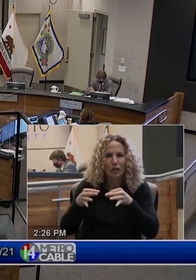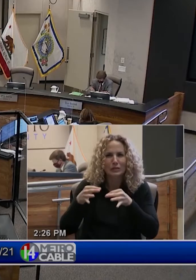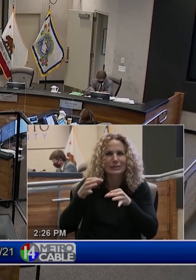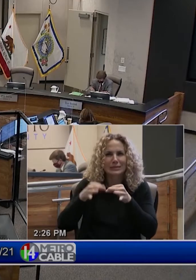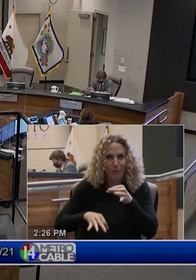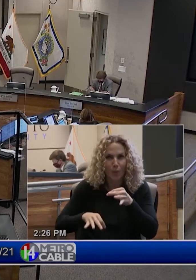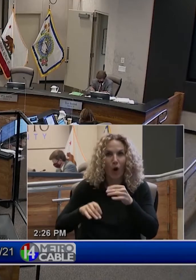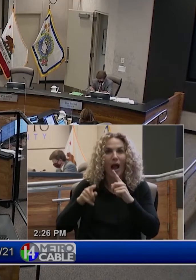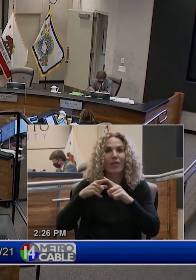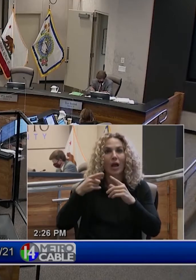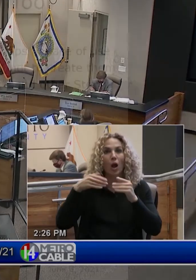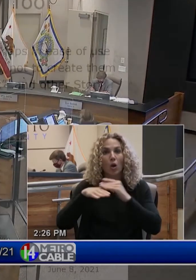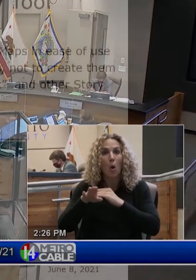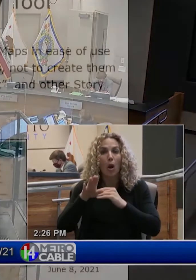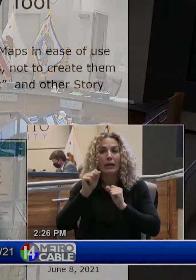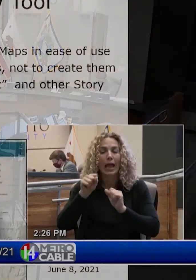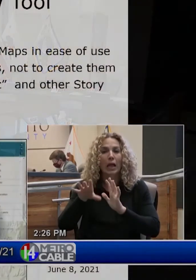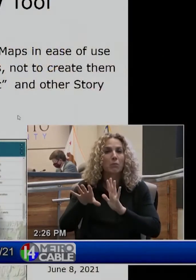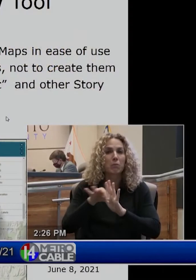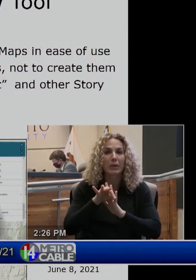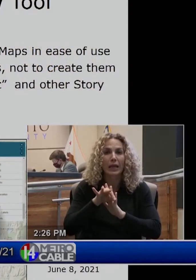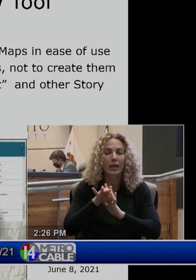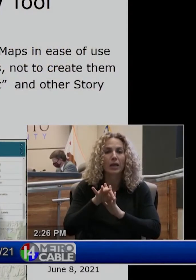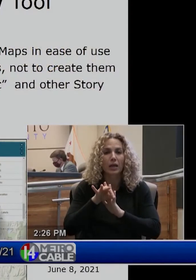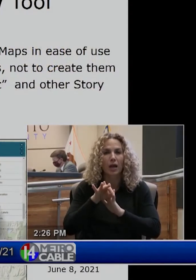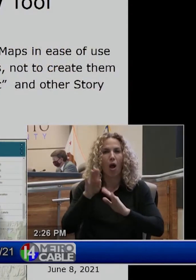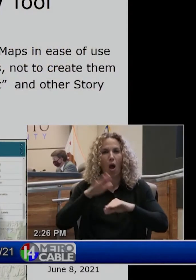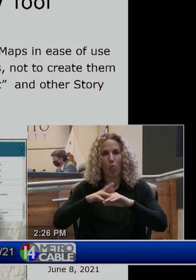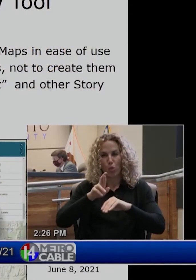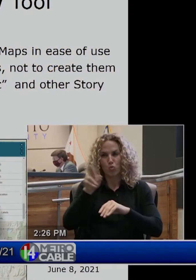THIS IS IS JUST EASY TO USE AS GOOGLE MAPS. GOOGLE MAPS. YOU CAN SEE THE LIST OF THE